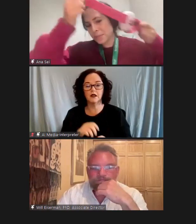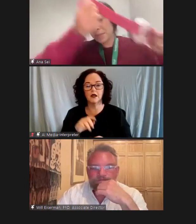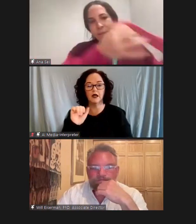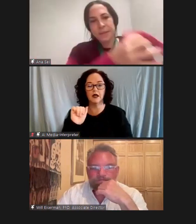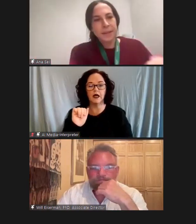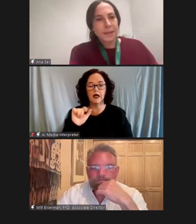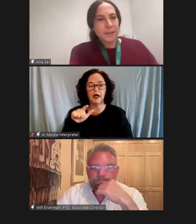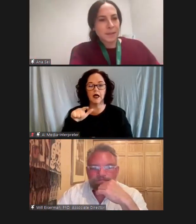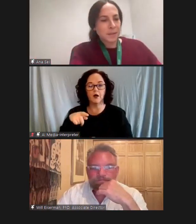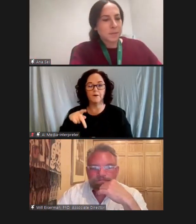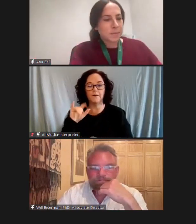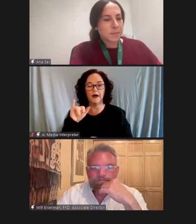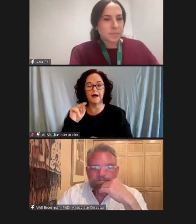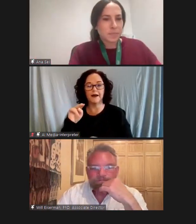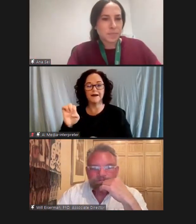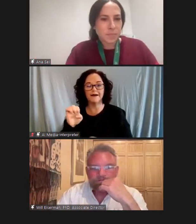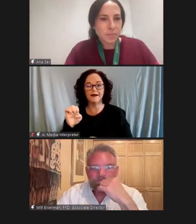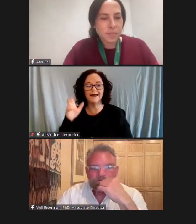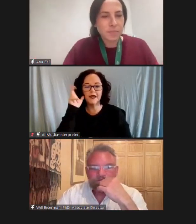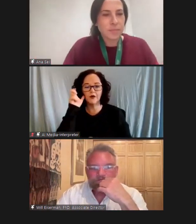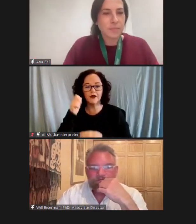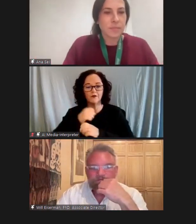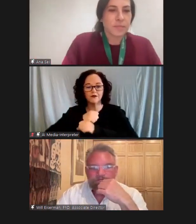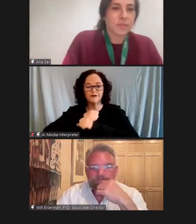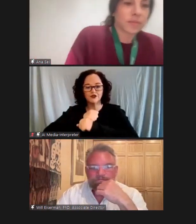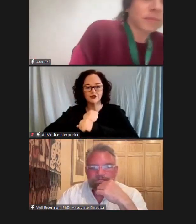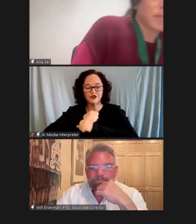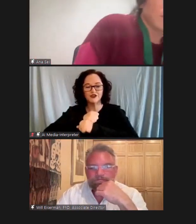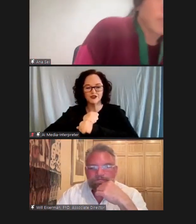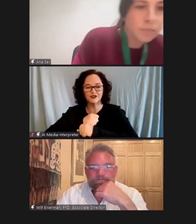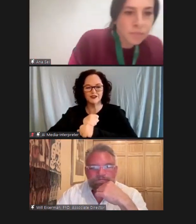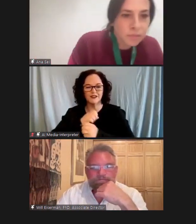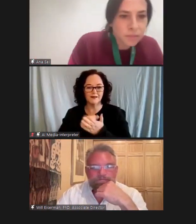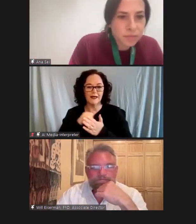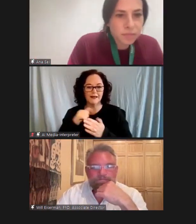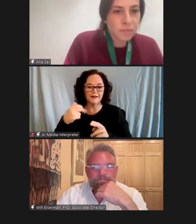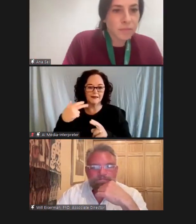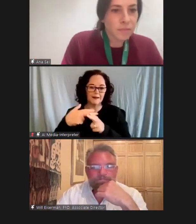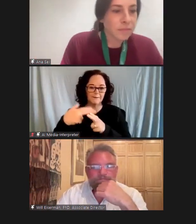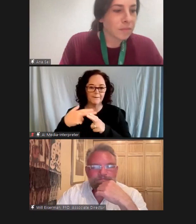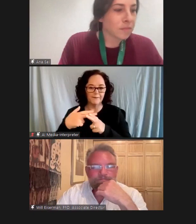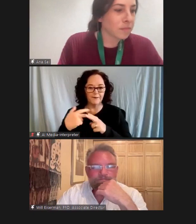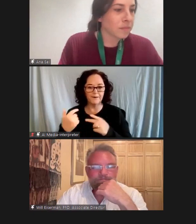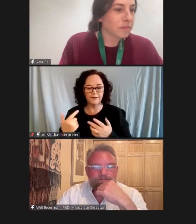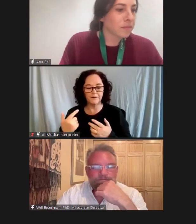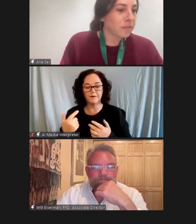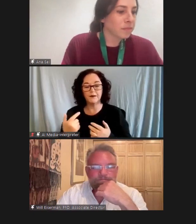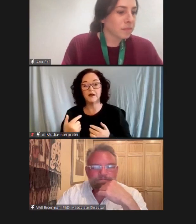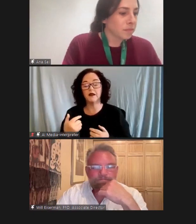that's the um muff that we've used and